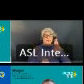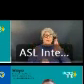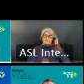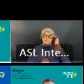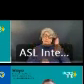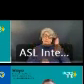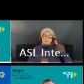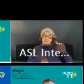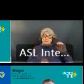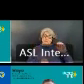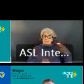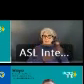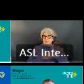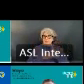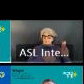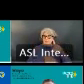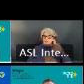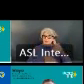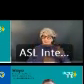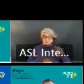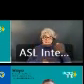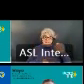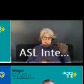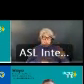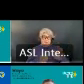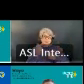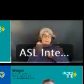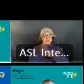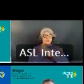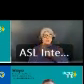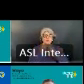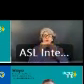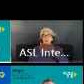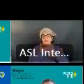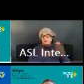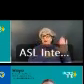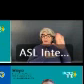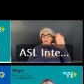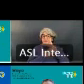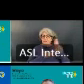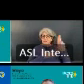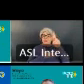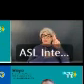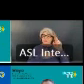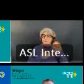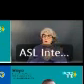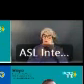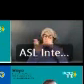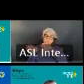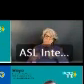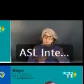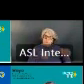Texas at Austin and we support a network of colleges and universities all working on the preparation of middle and high